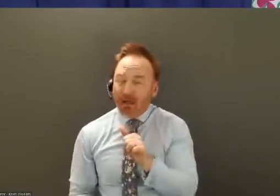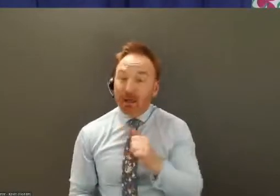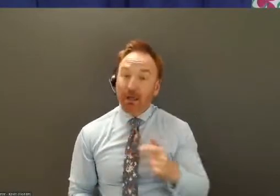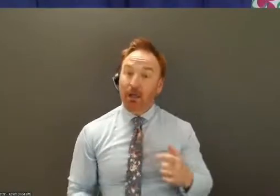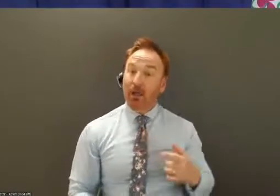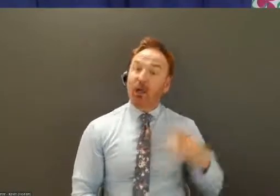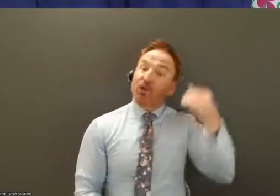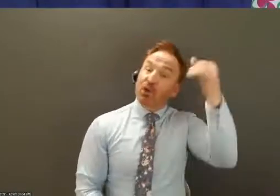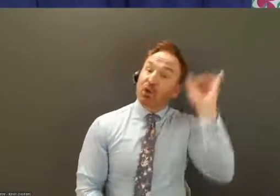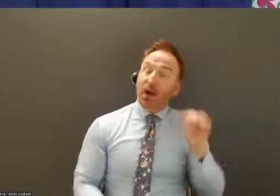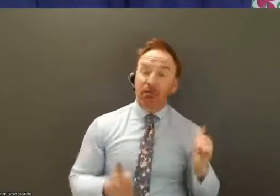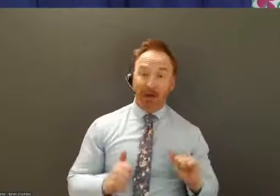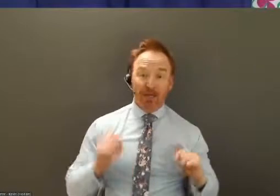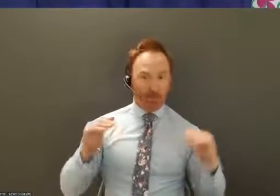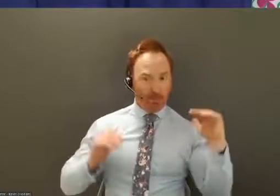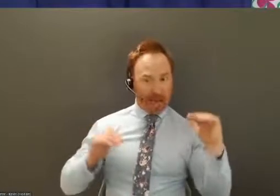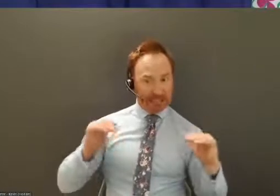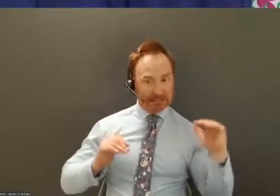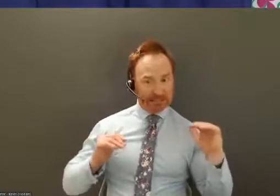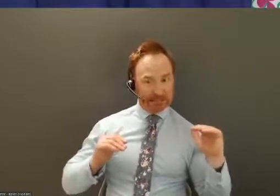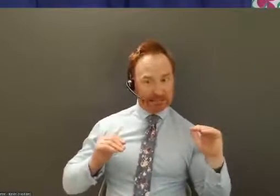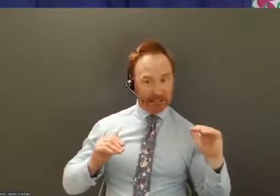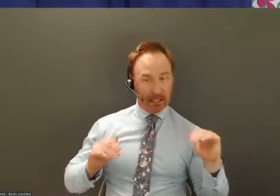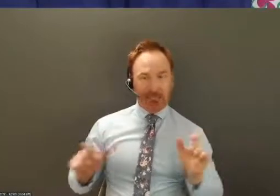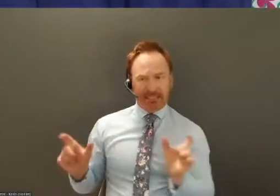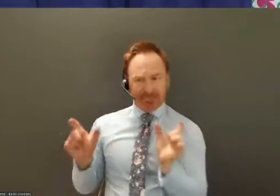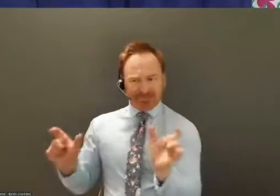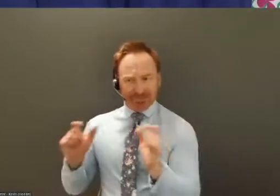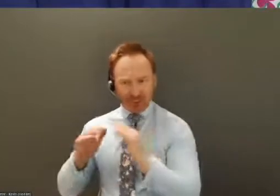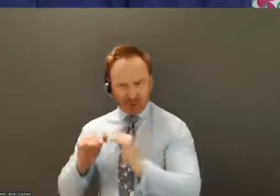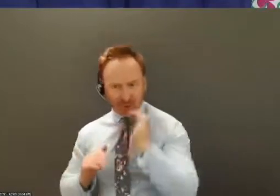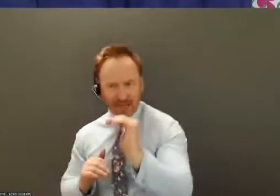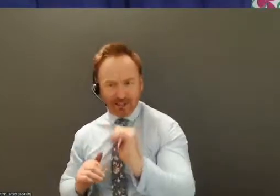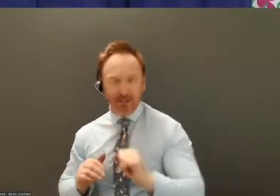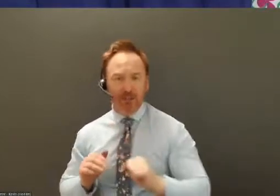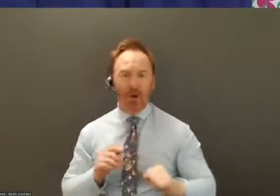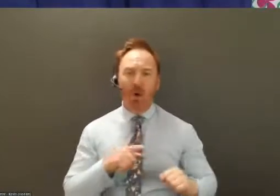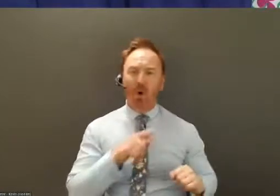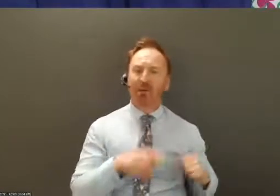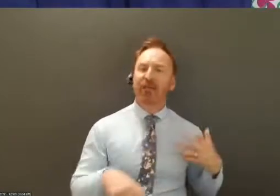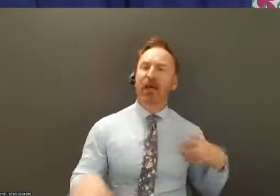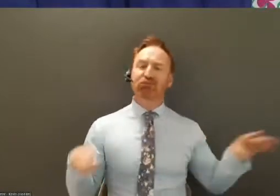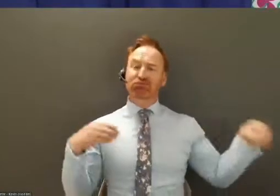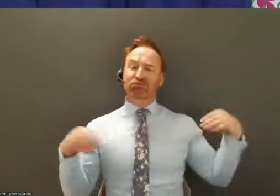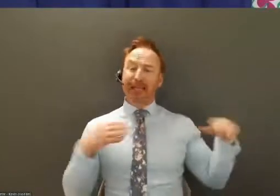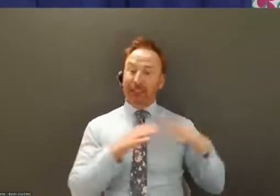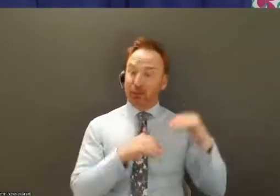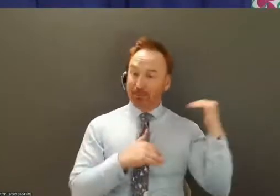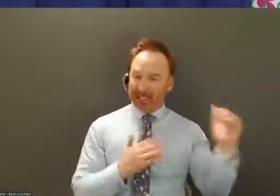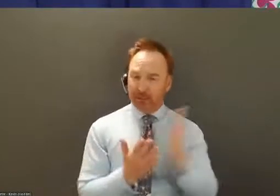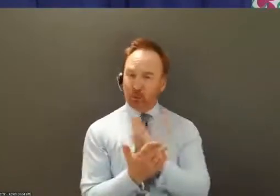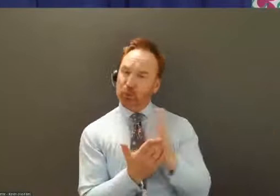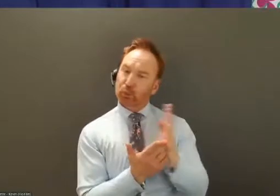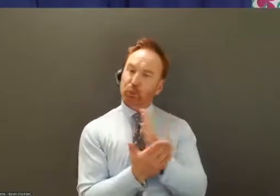dependent on camps for care and fun and similar to summer camps